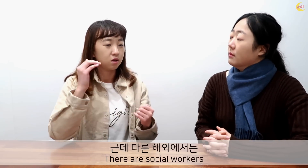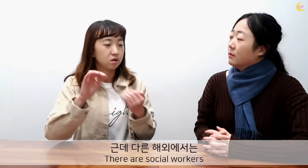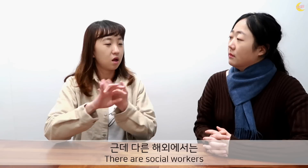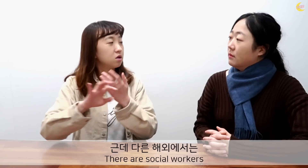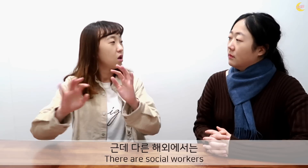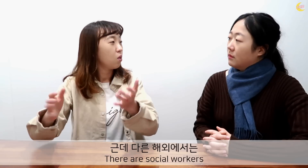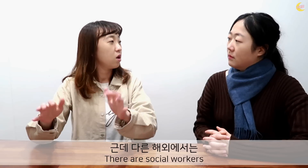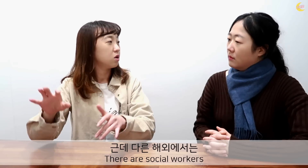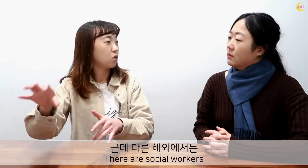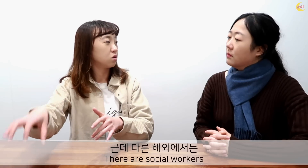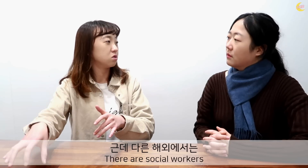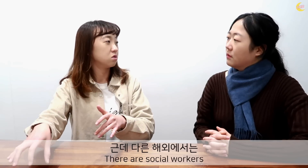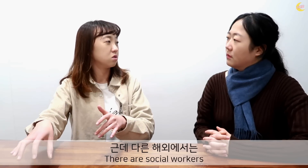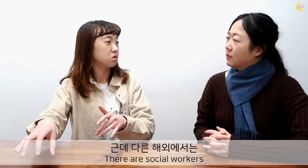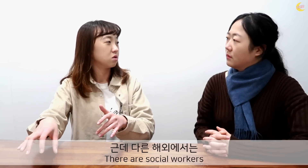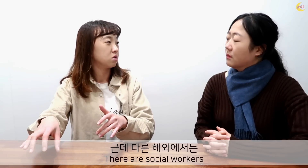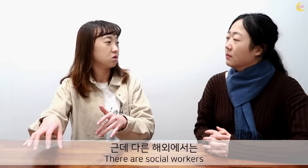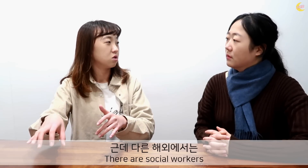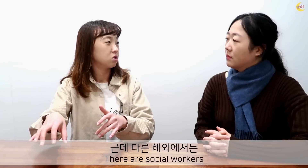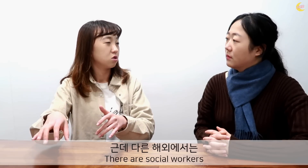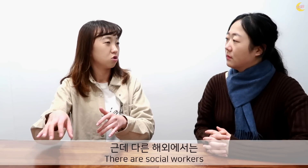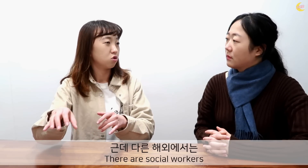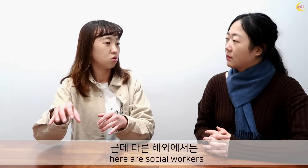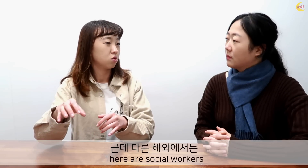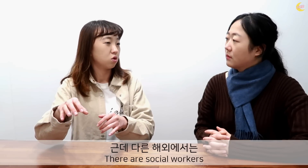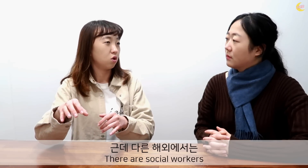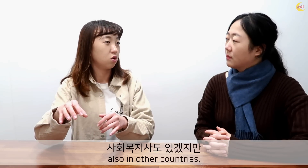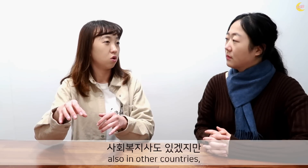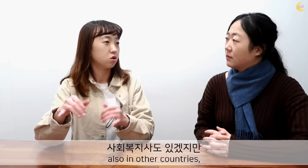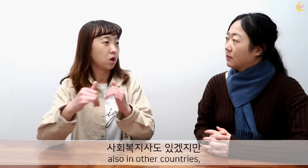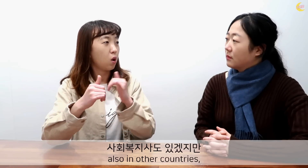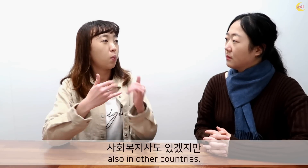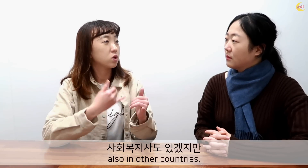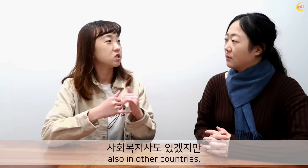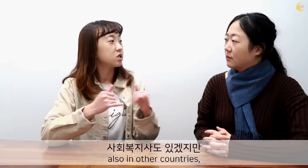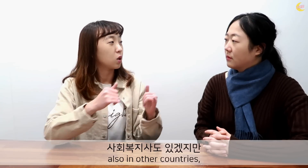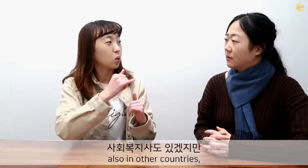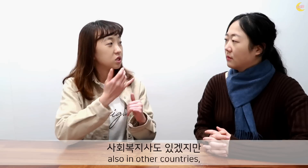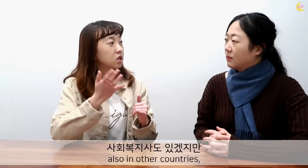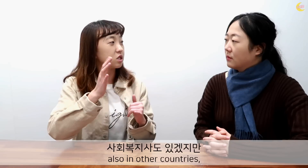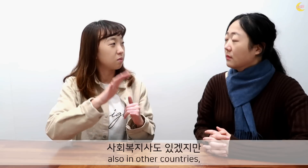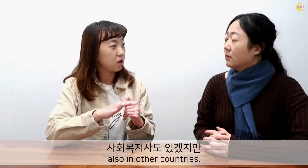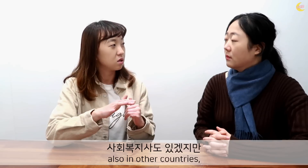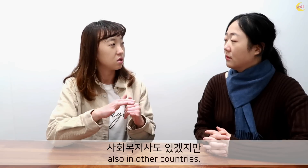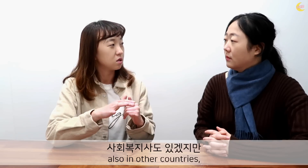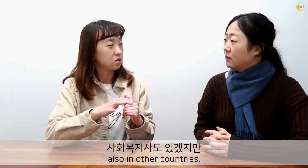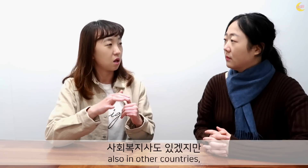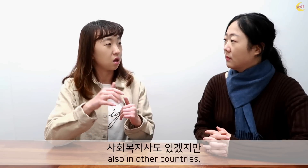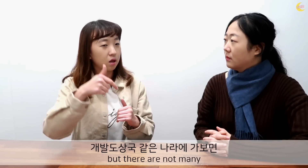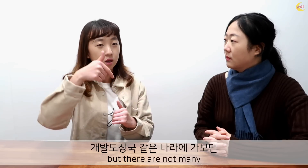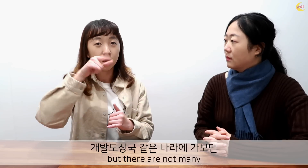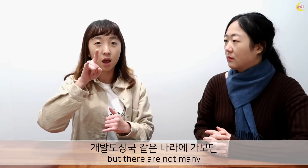There are social workers also in other countries,